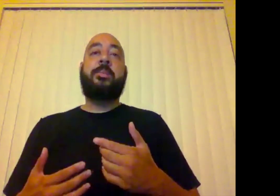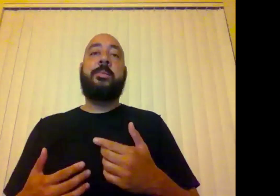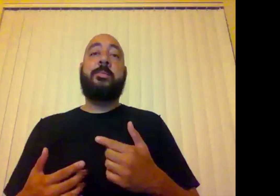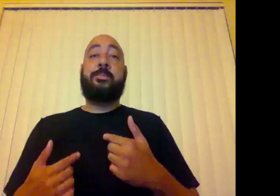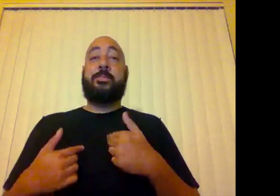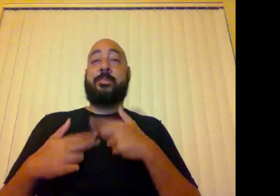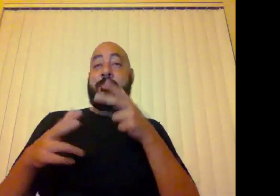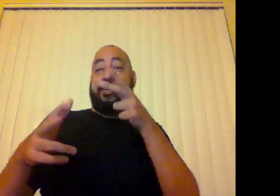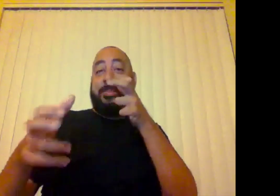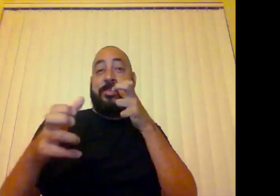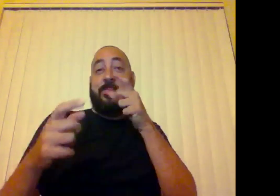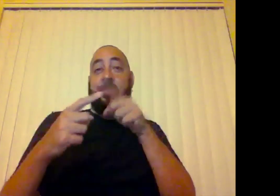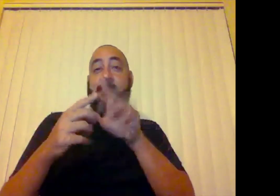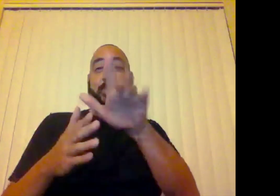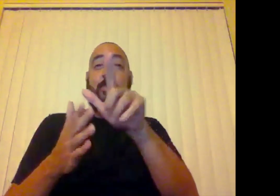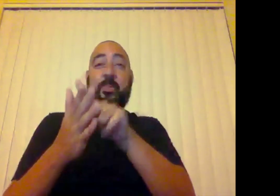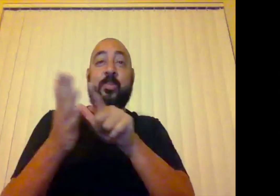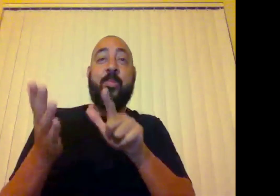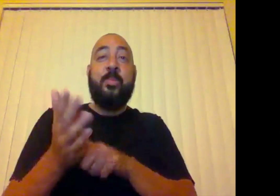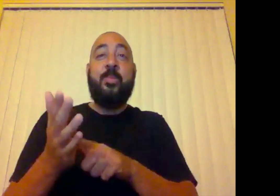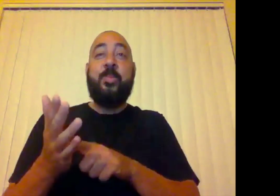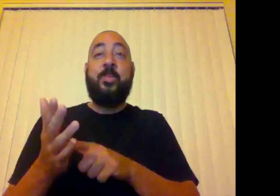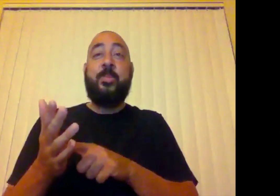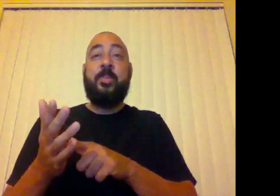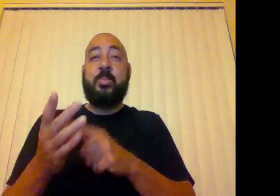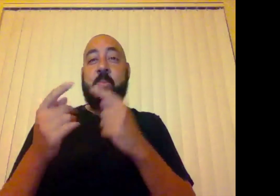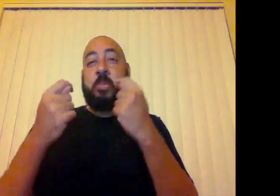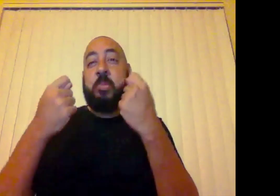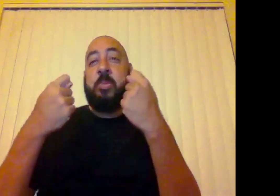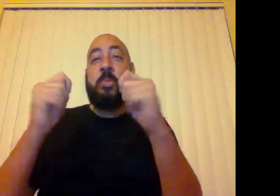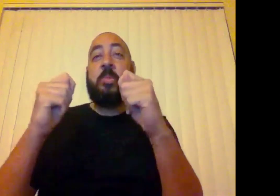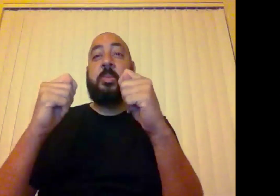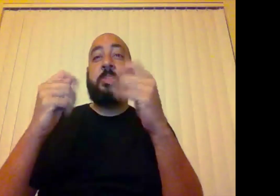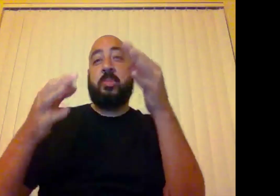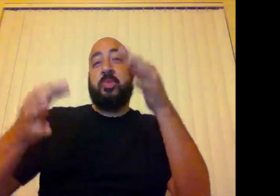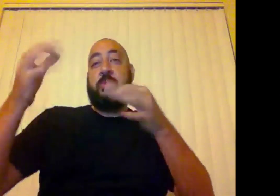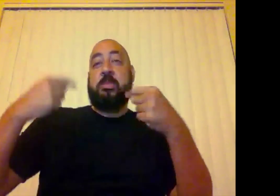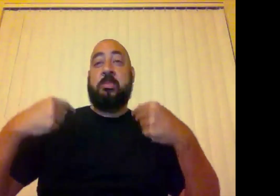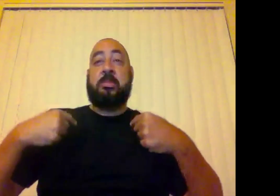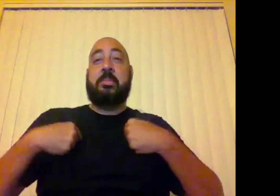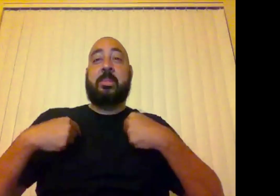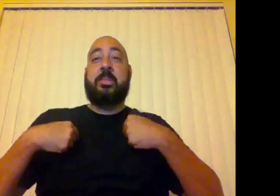To listen to your attorney attempt to paint a picture of me